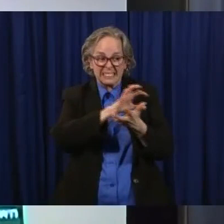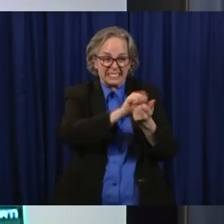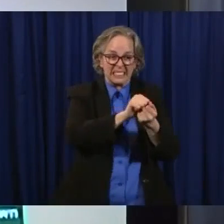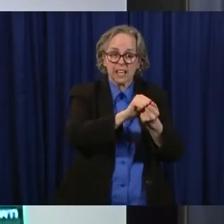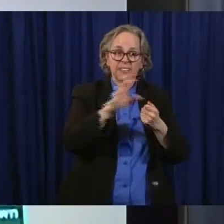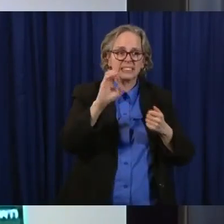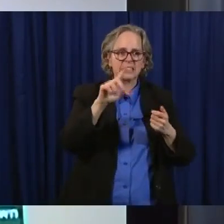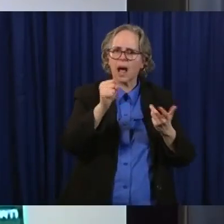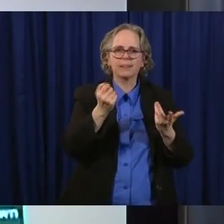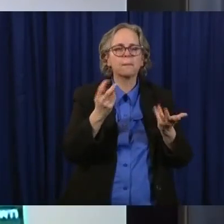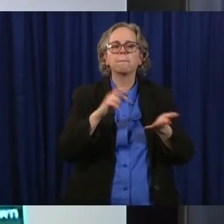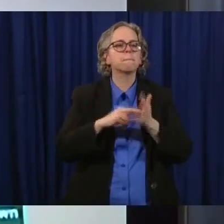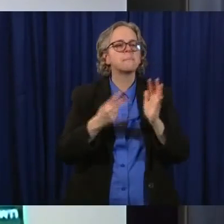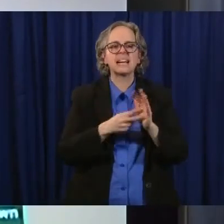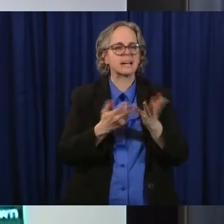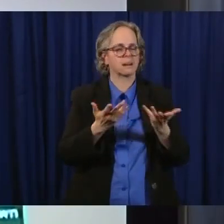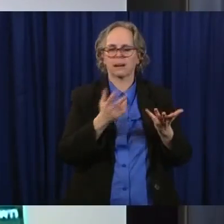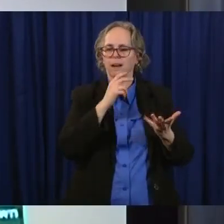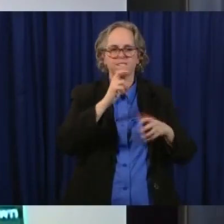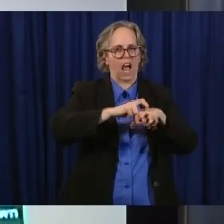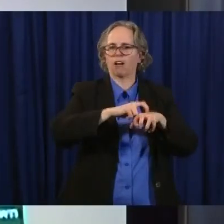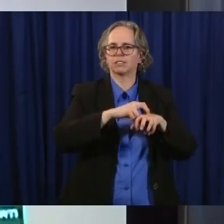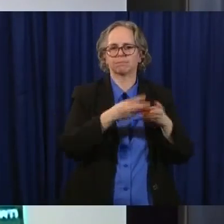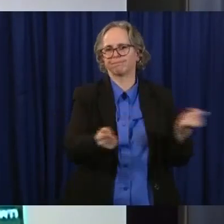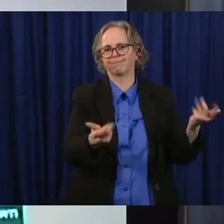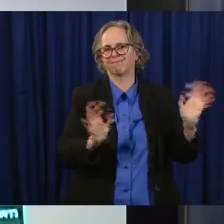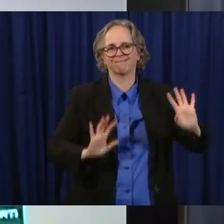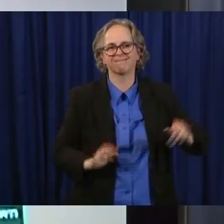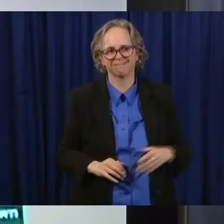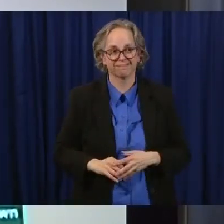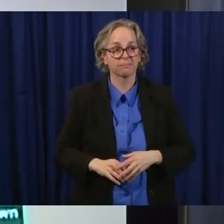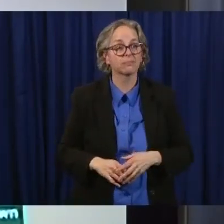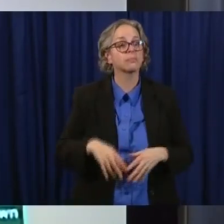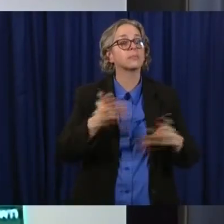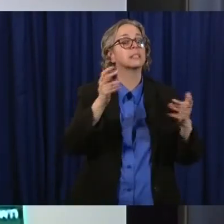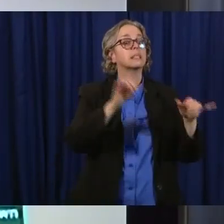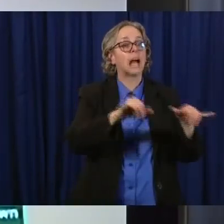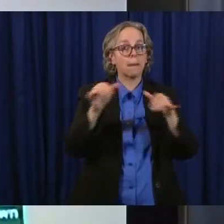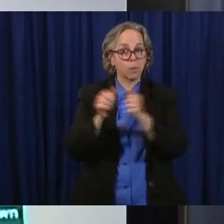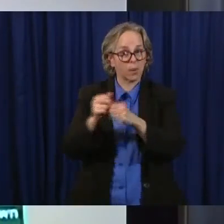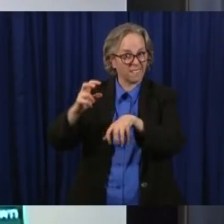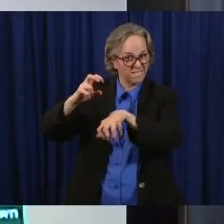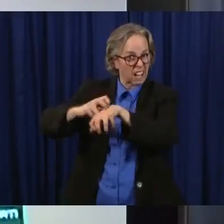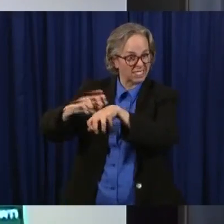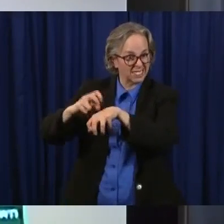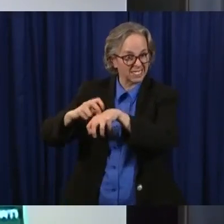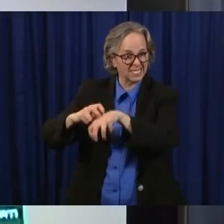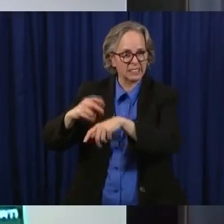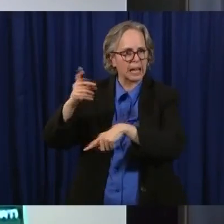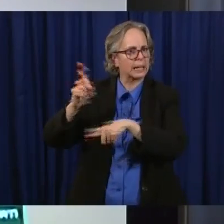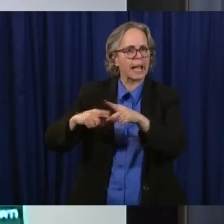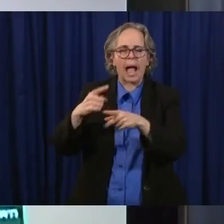FRUITS. YOU DAMAGE A CELL IT'S NO LONGER VIABLE. SOMETHING SIMILAR IS GOING TO